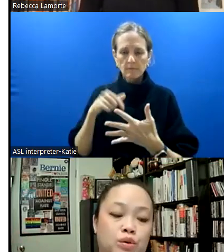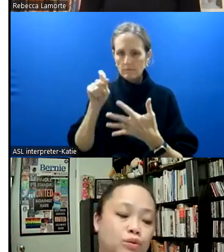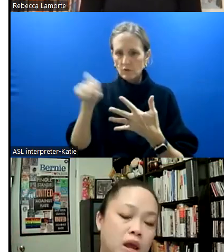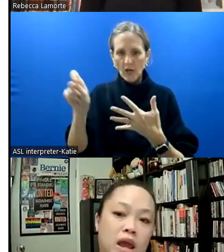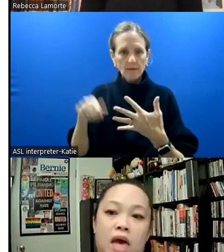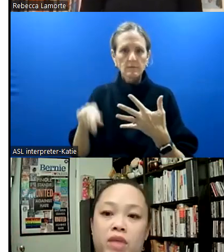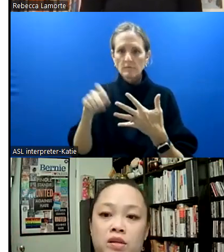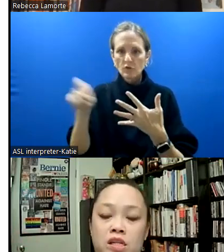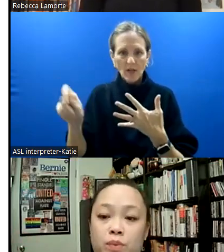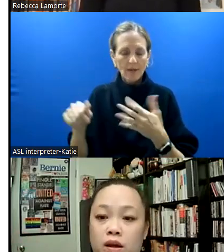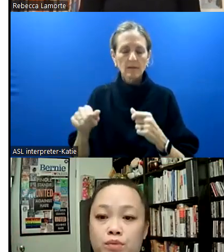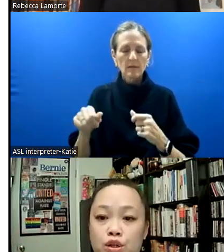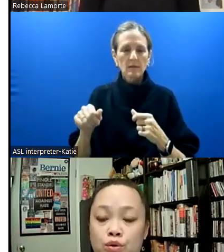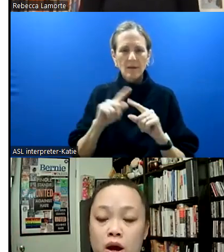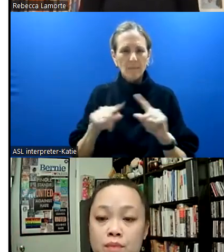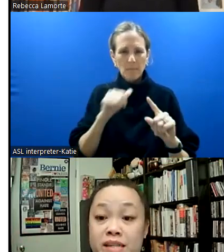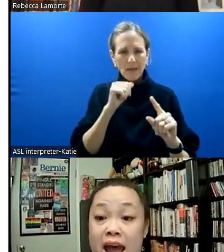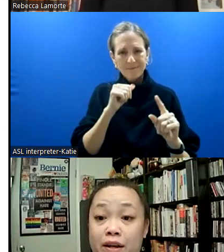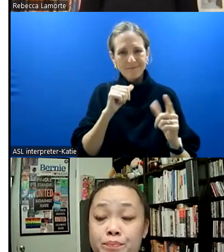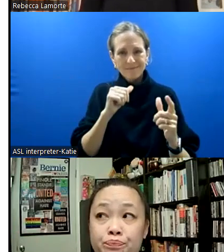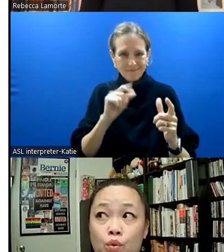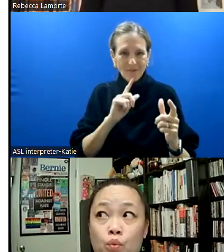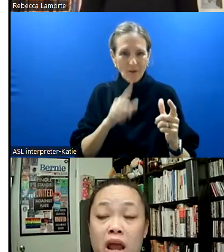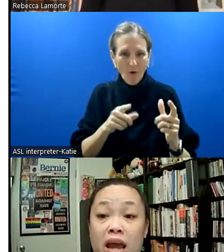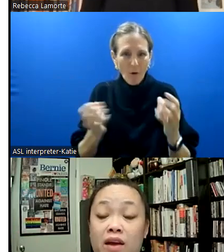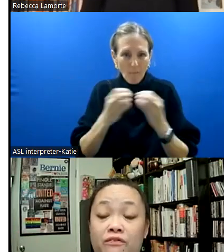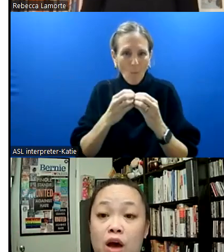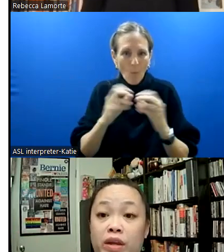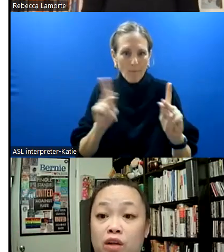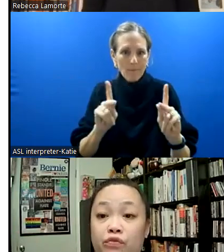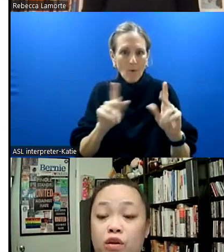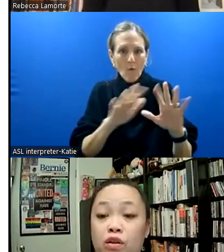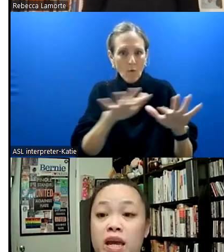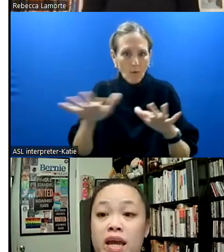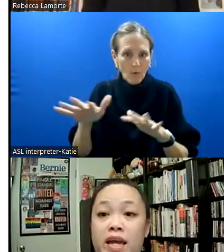So, and then to speak up, to you, to Adam, what I have found helpful